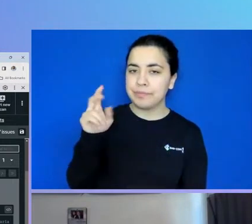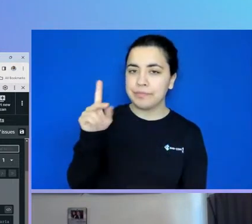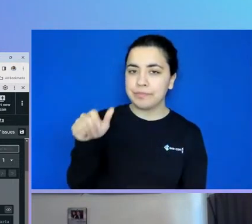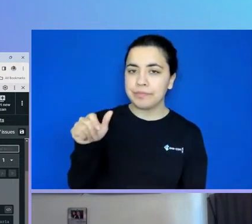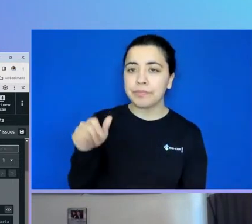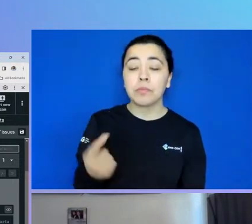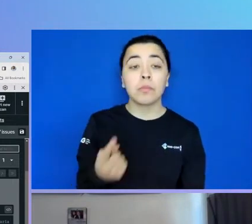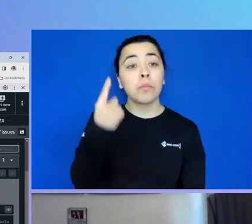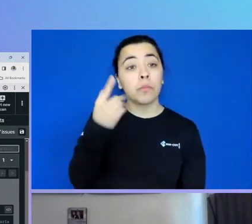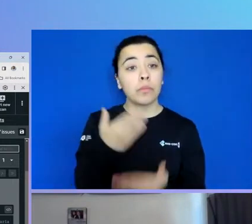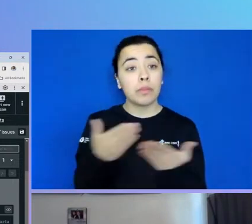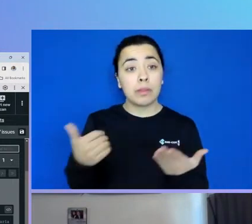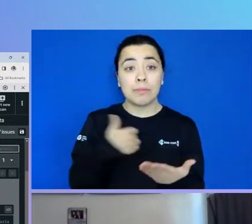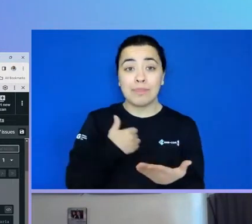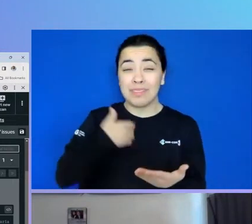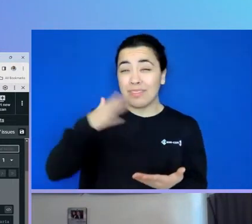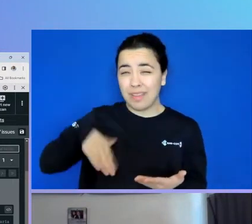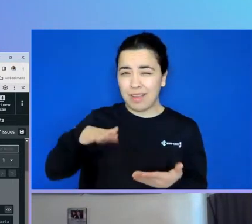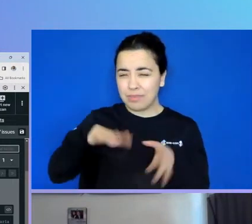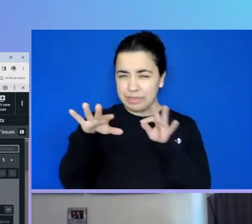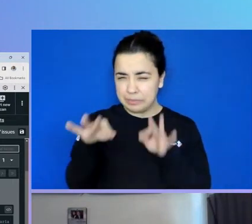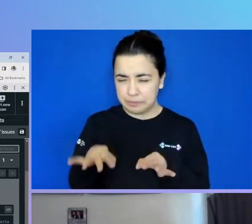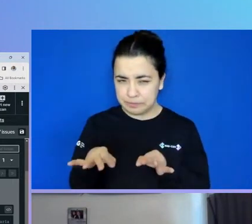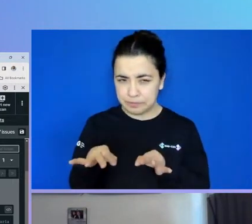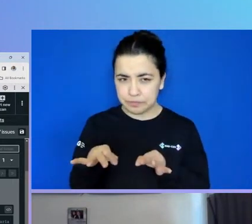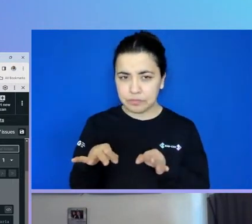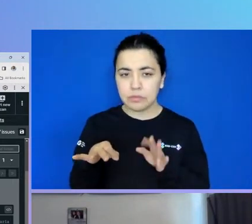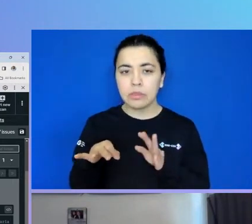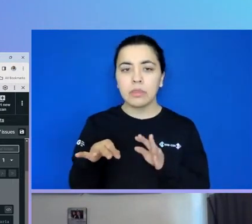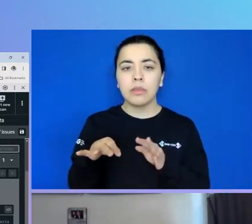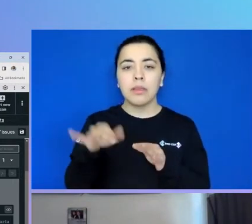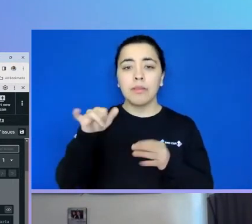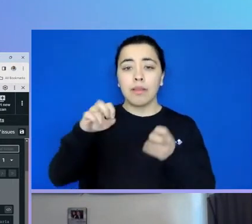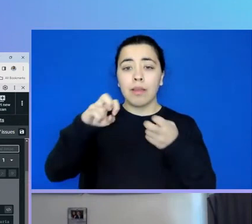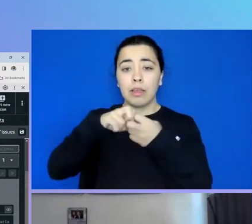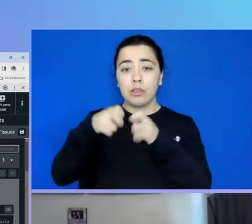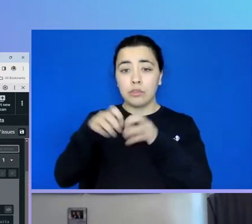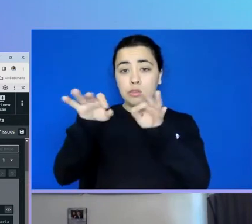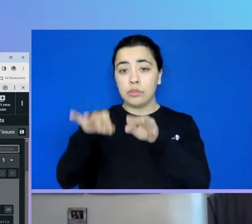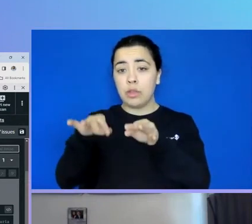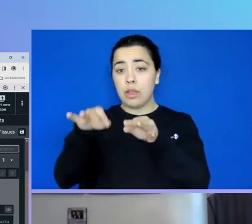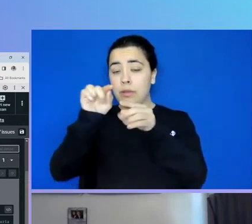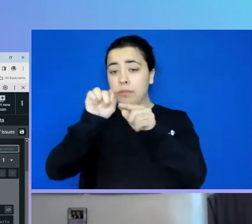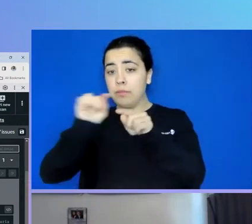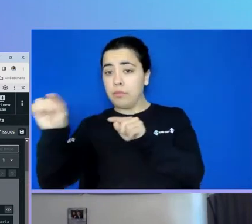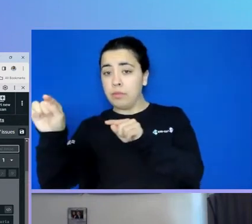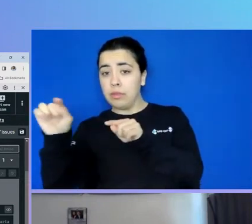one thing that I did not point out just below where the issue is described, where it says ensures every form element has a